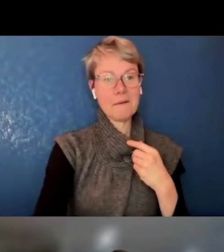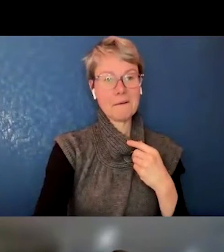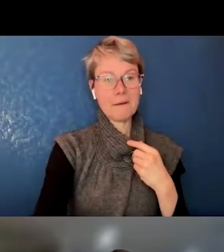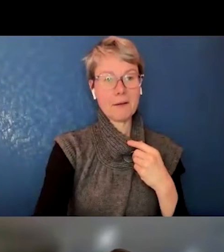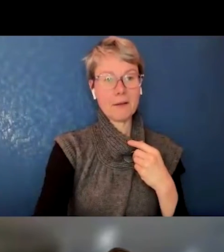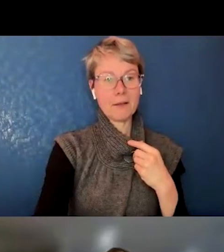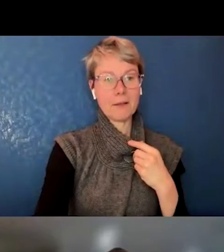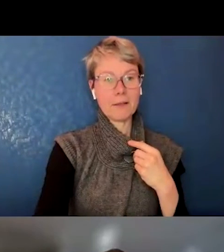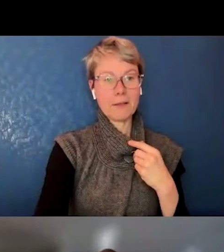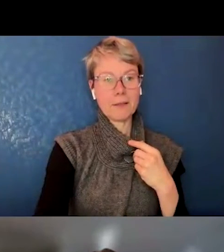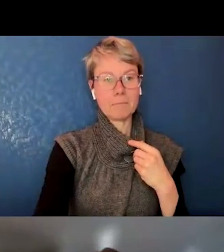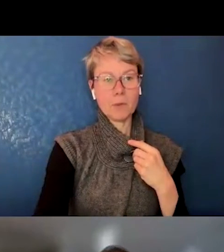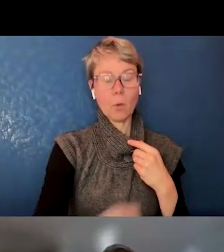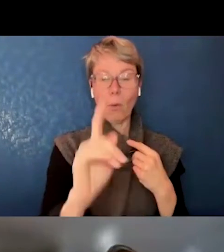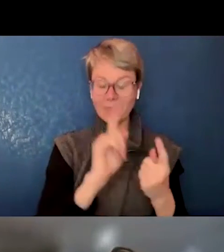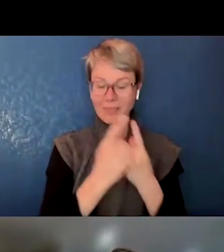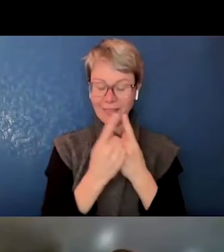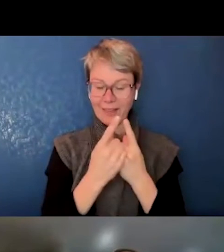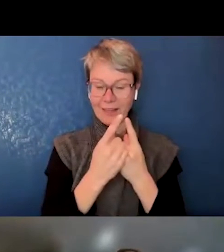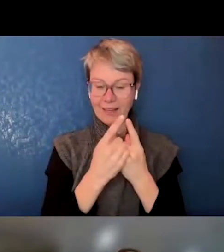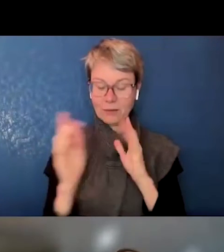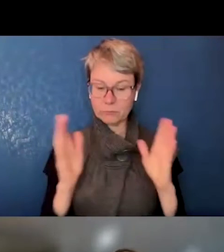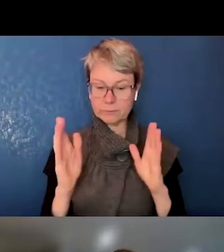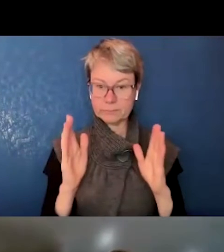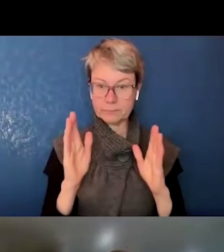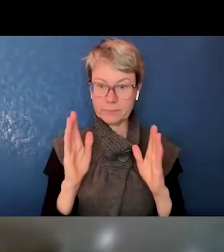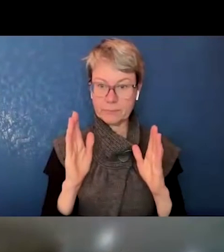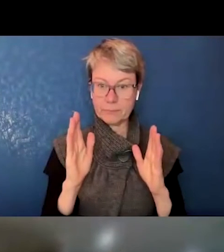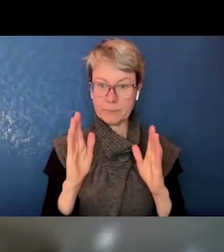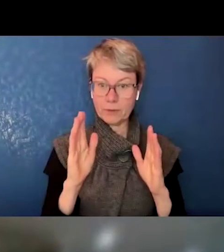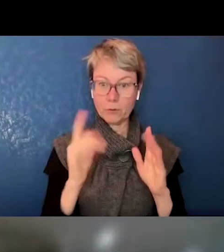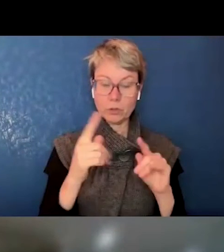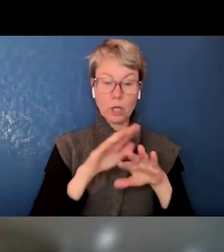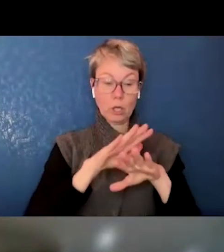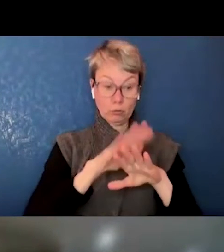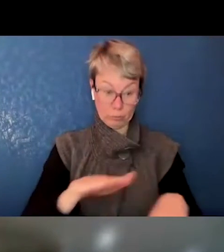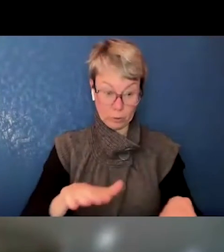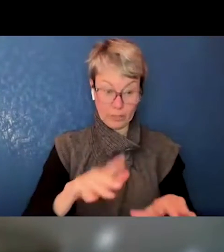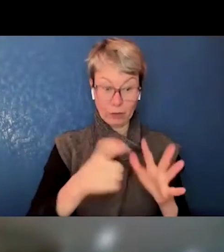as a children's lawyer is a as a criminal lawyer on the general Point um the the name of the game